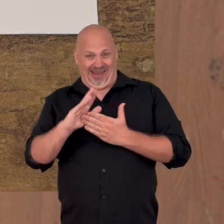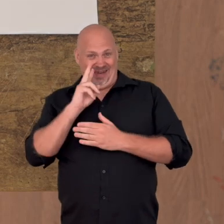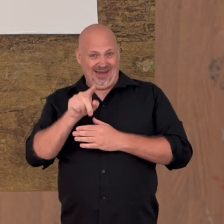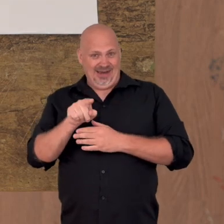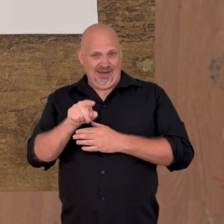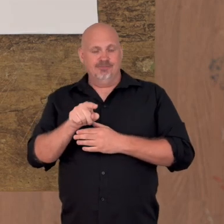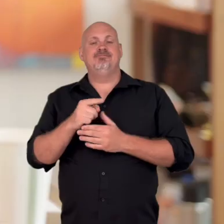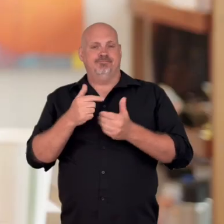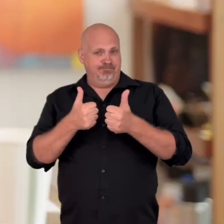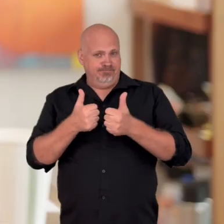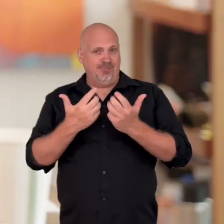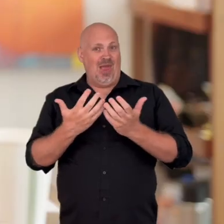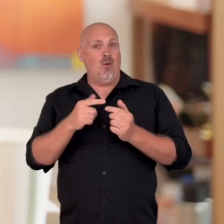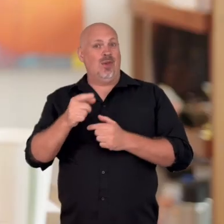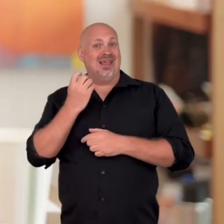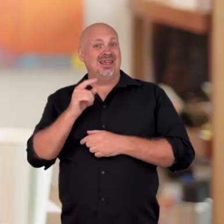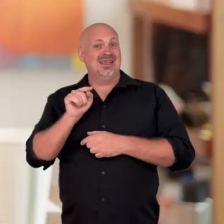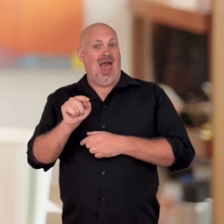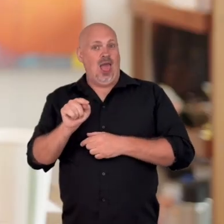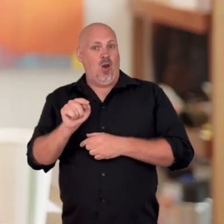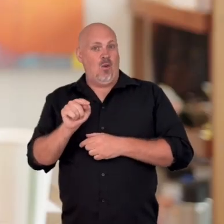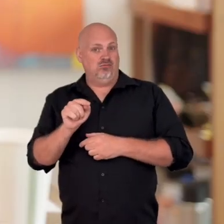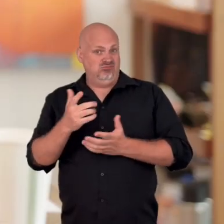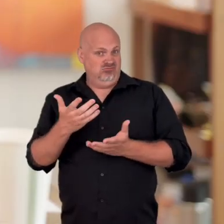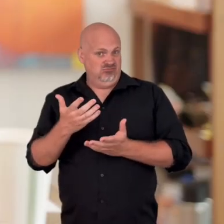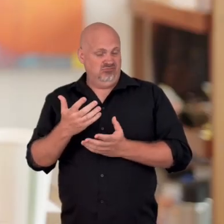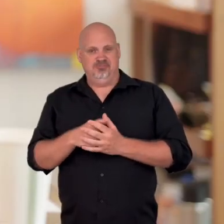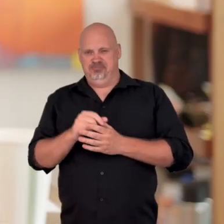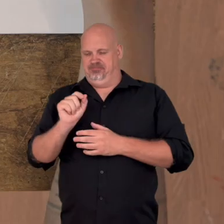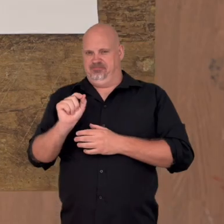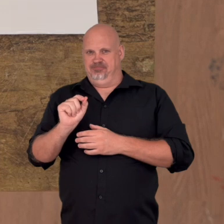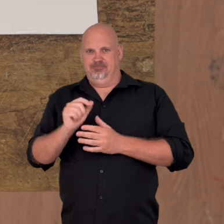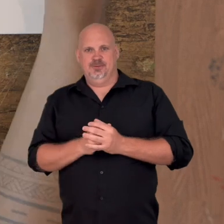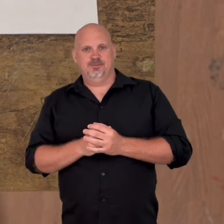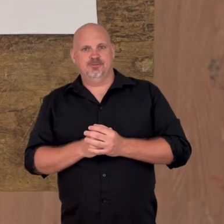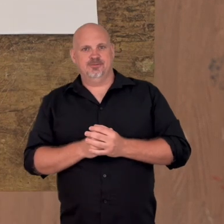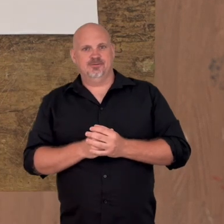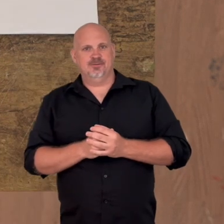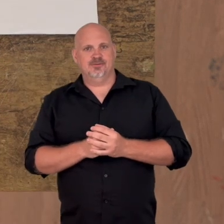look at that yellow is good it looks incredible now because we're adding the yellow